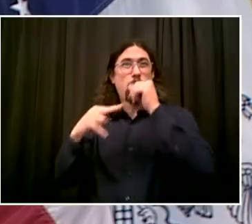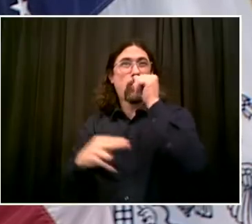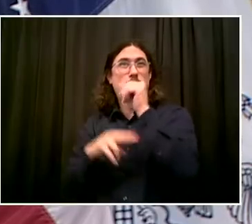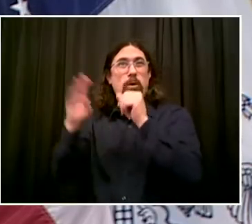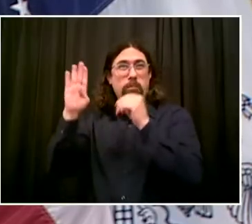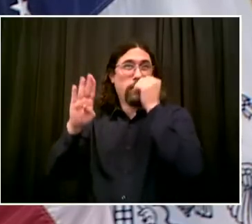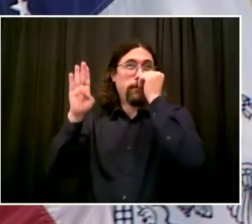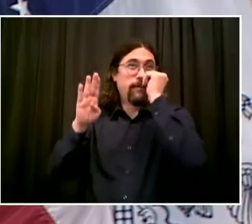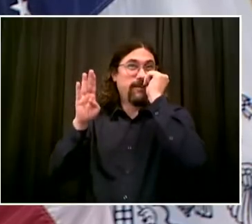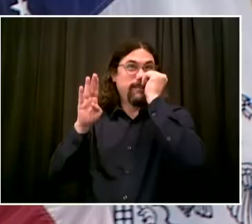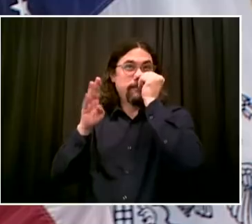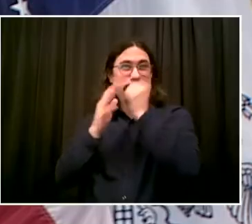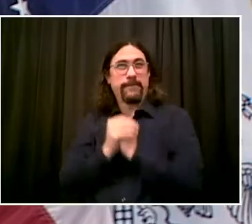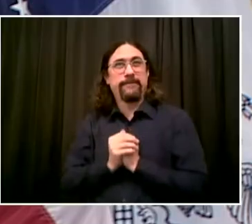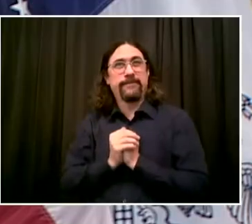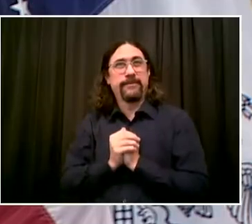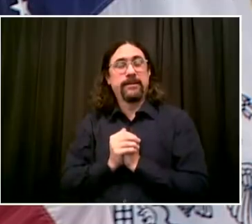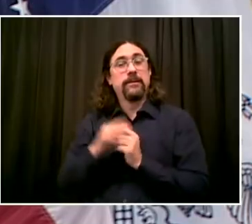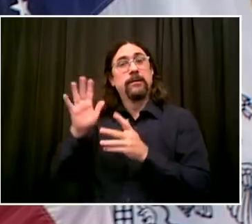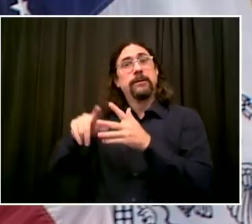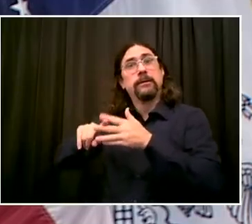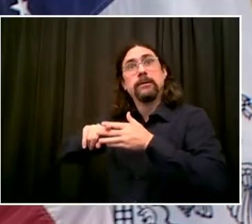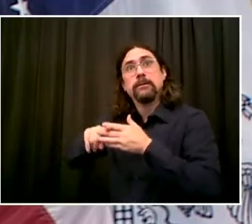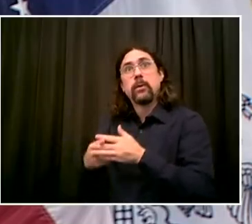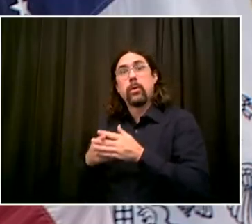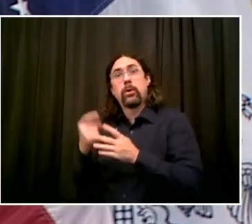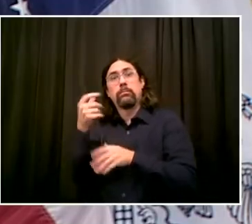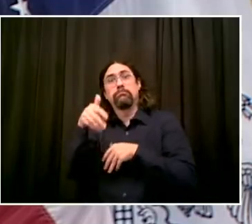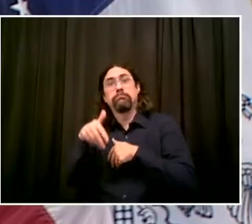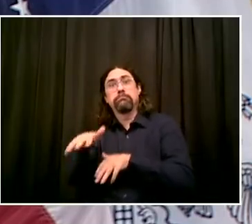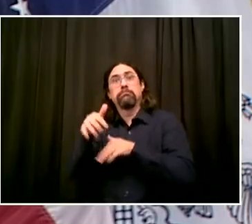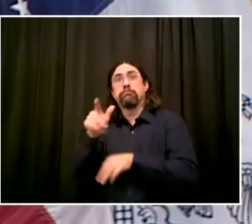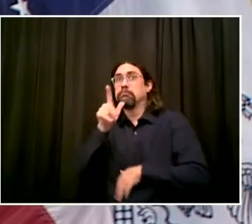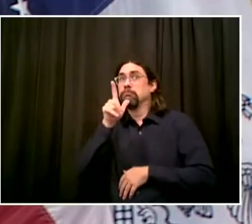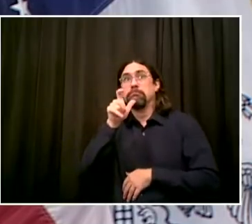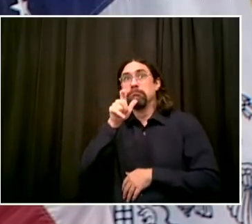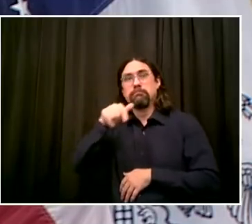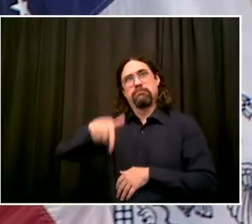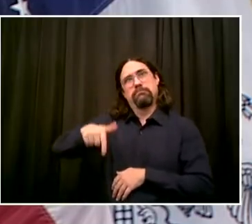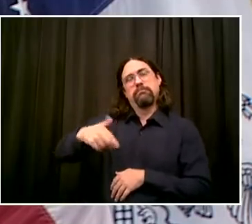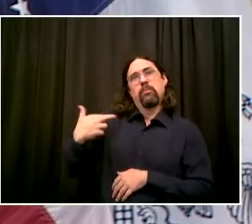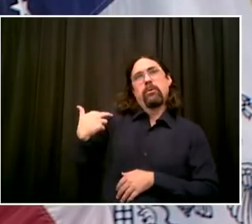ENDED UP ALSO BEING JOINED BY THE SERGEANTS ASSOCIATION AND BLUE LIVES MATTER. CA NYOU COMMENT